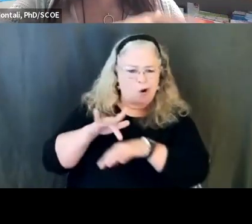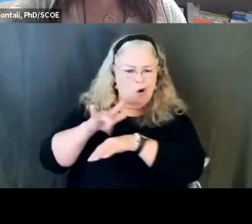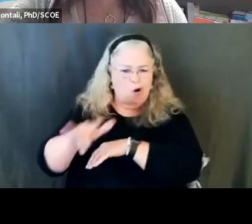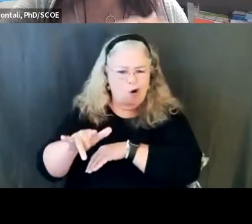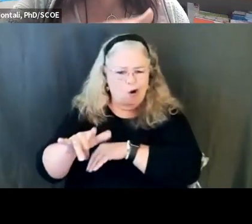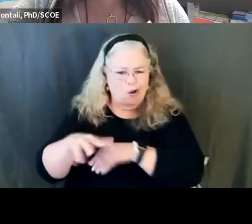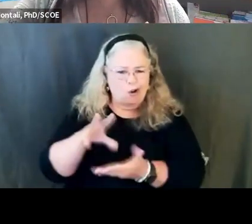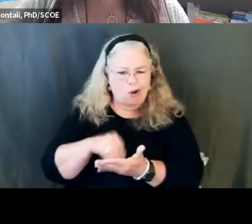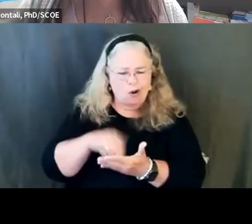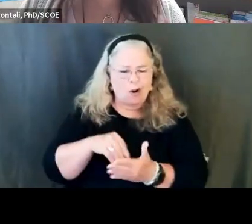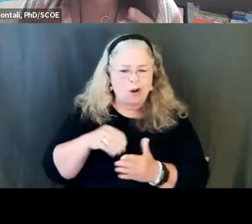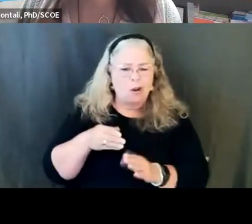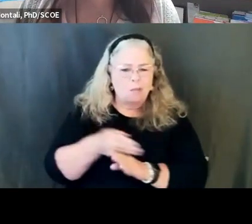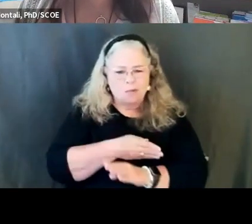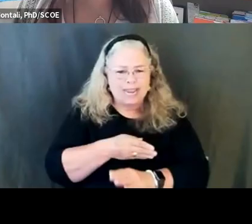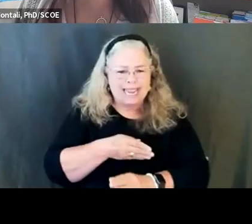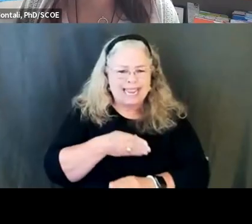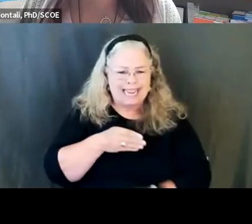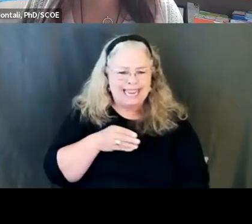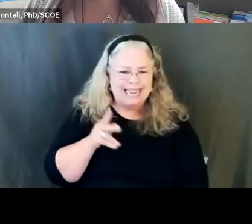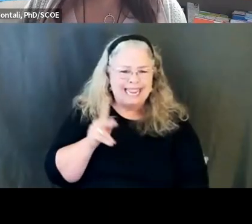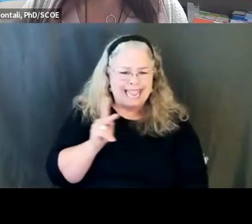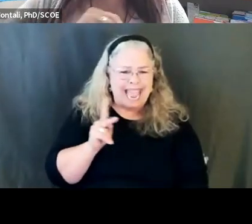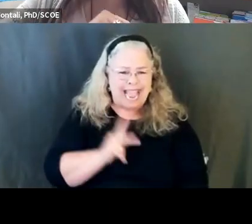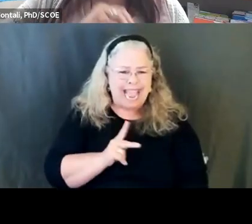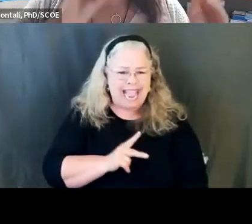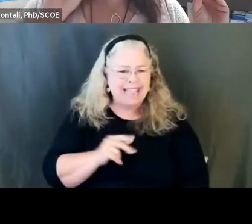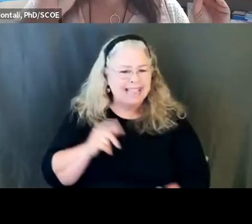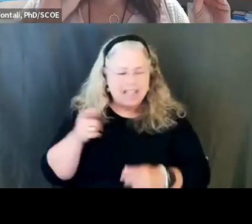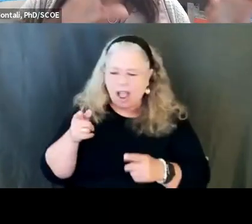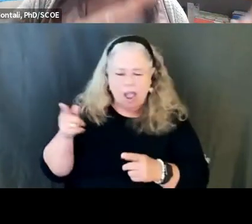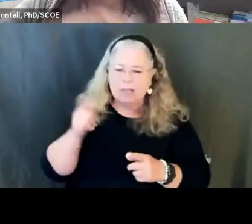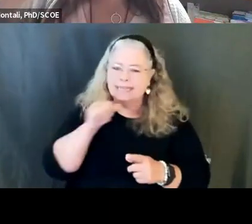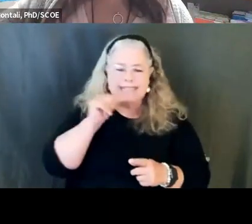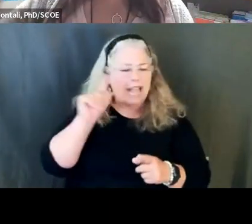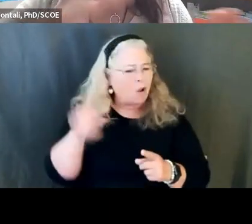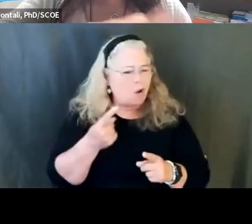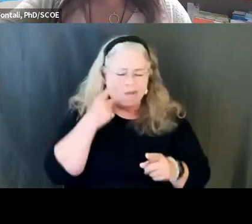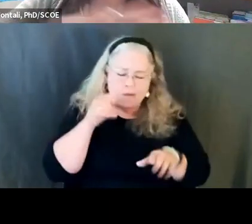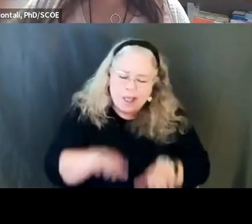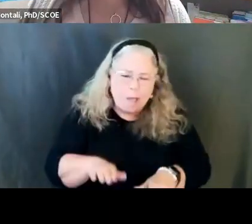the Pre-K TK K.” I think it's really a testament to this is not for just little or big. It's for